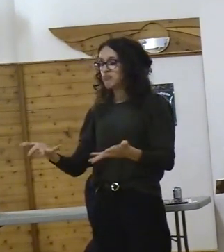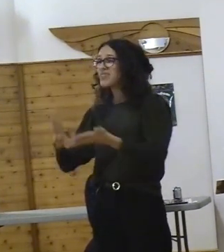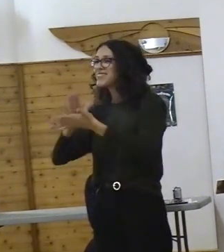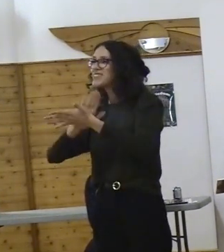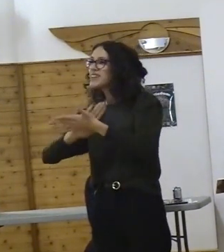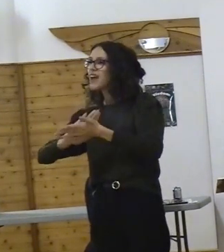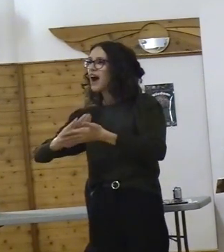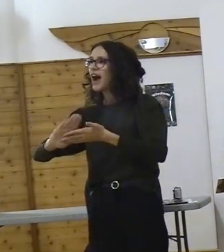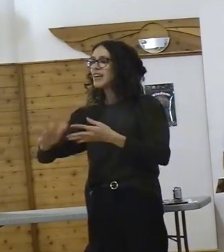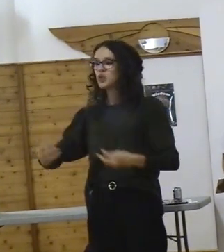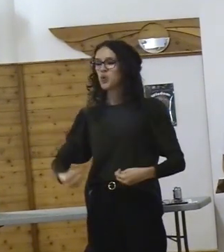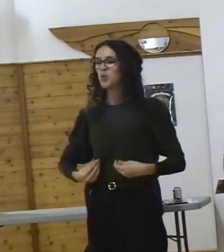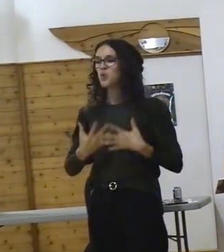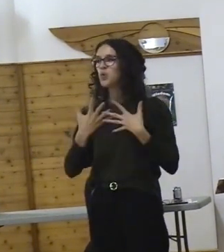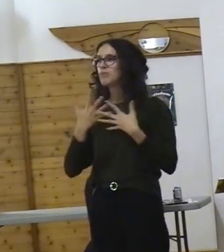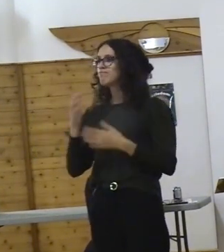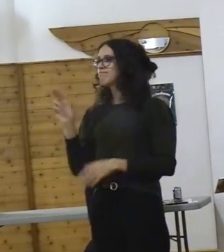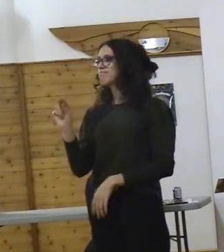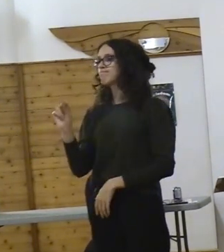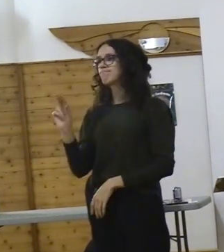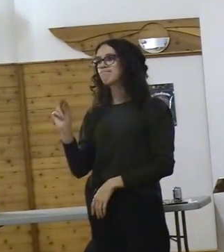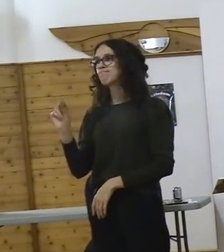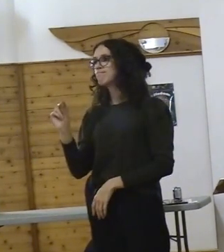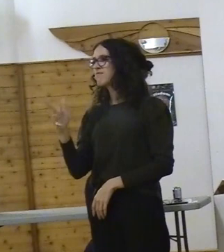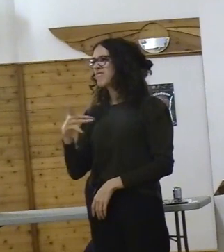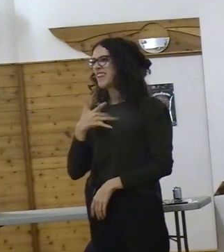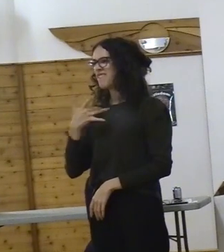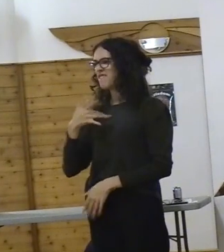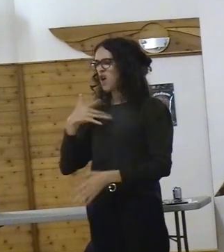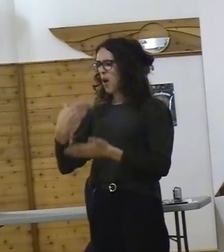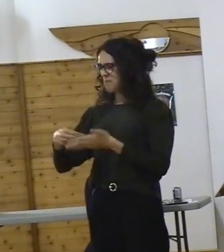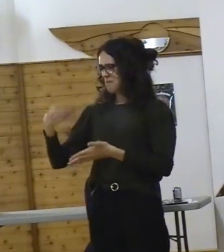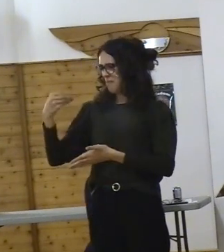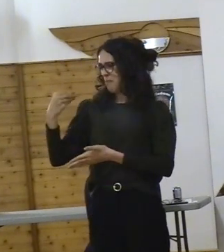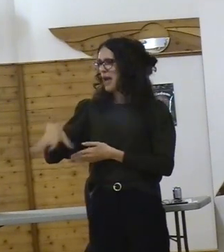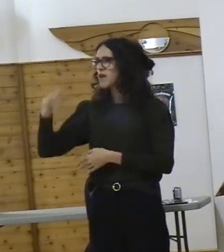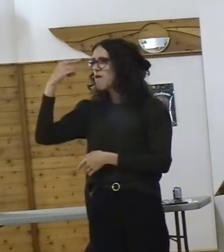That's what I call the inquiry.